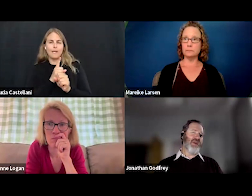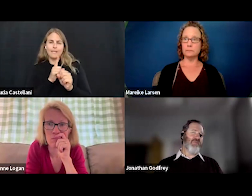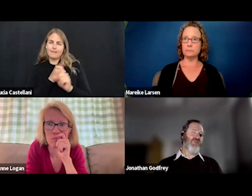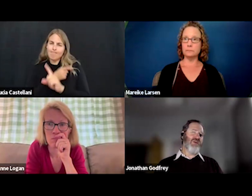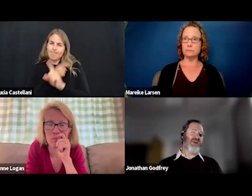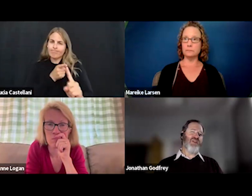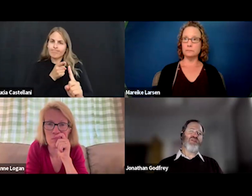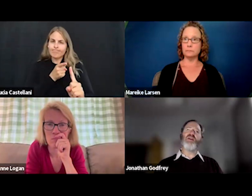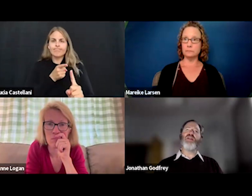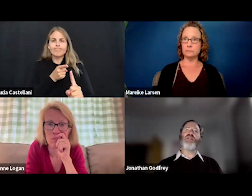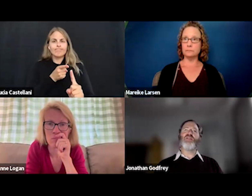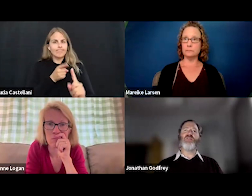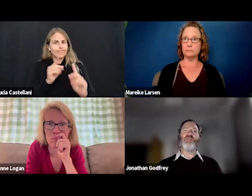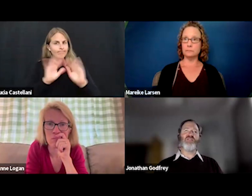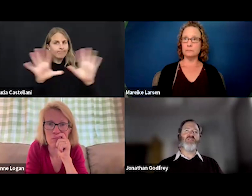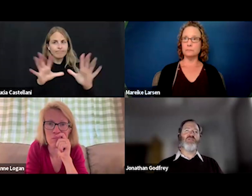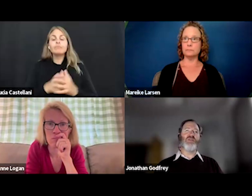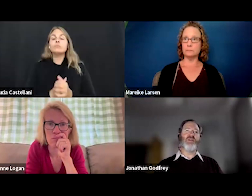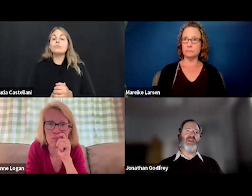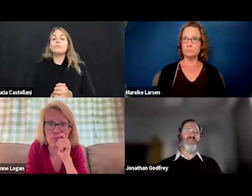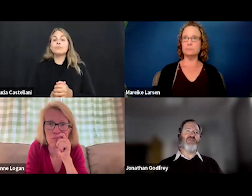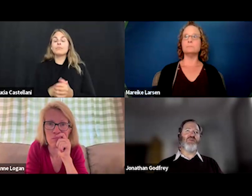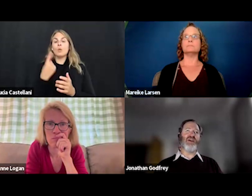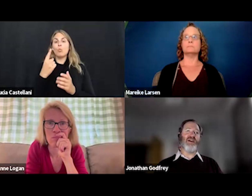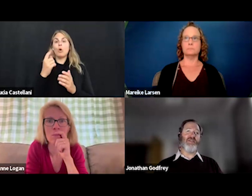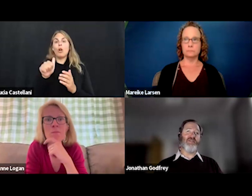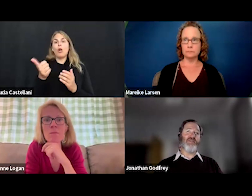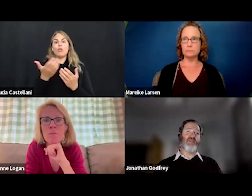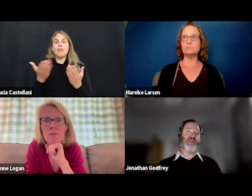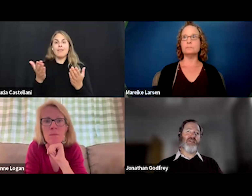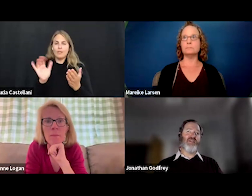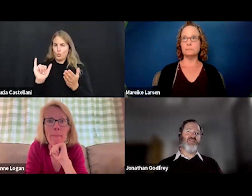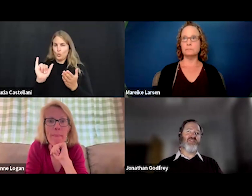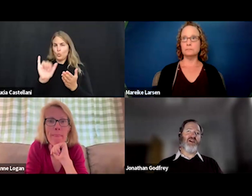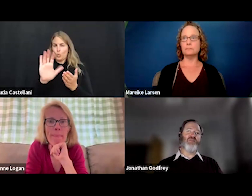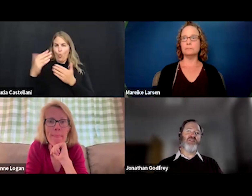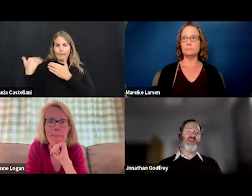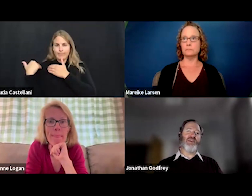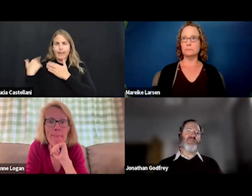But one other thing I think you can do as an author is only